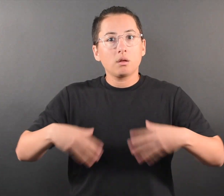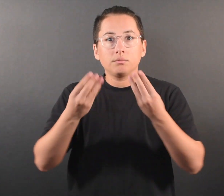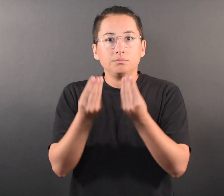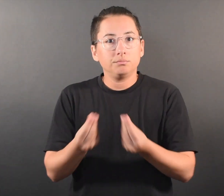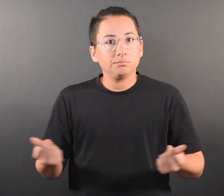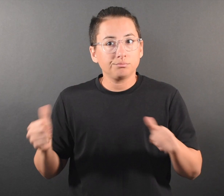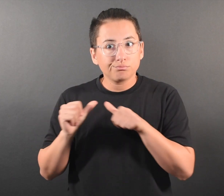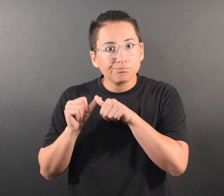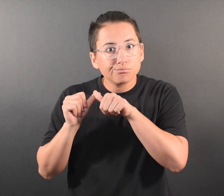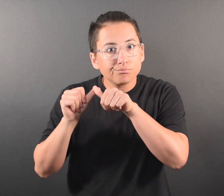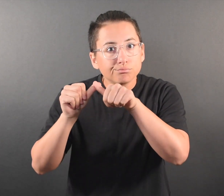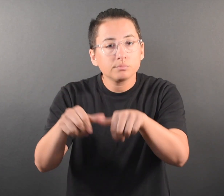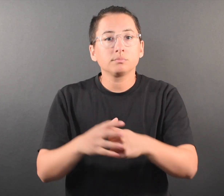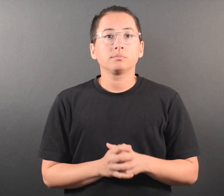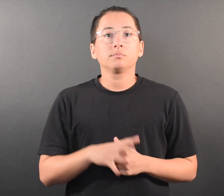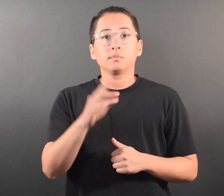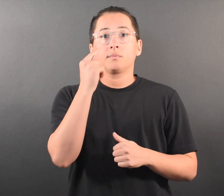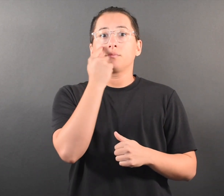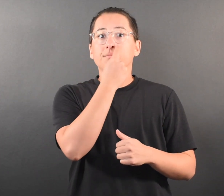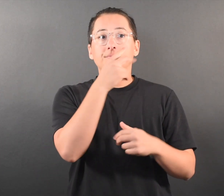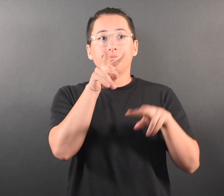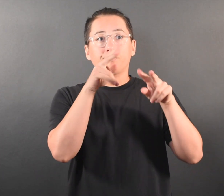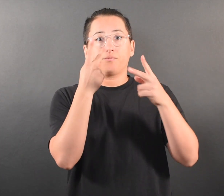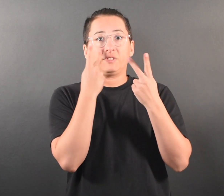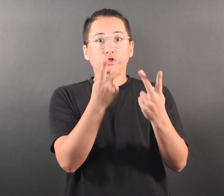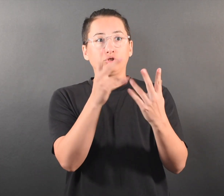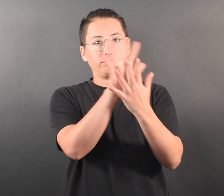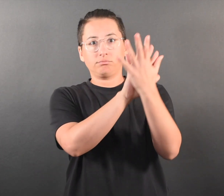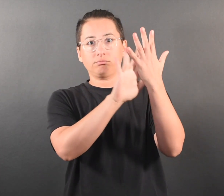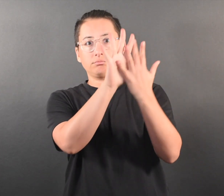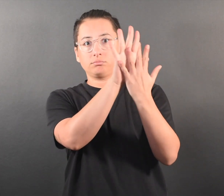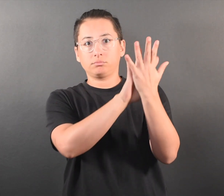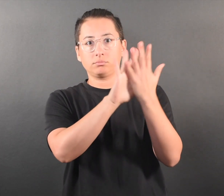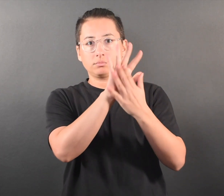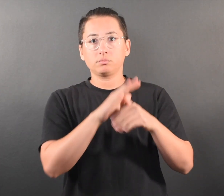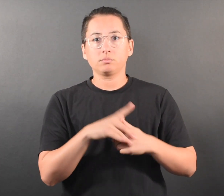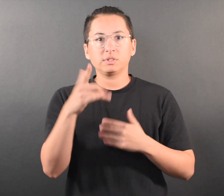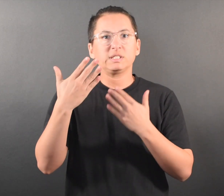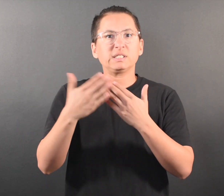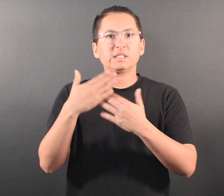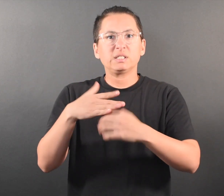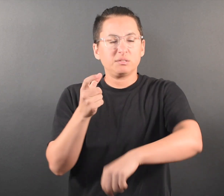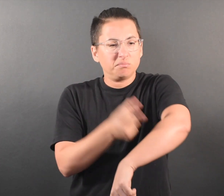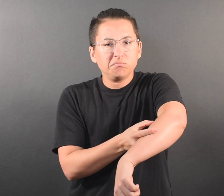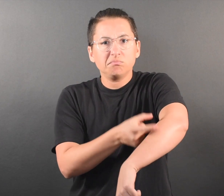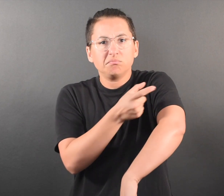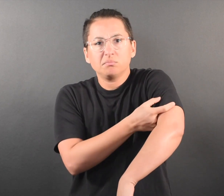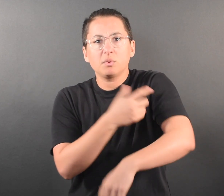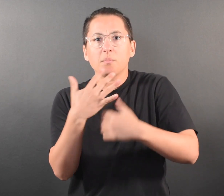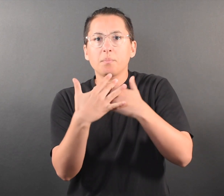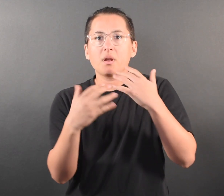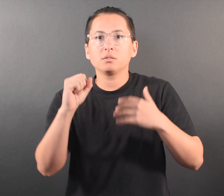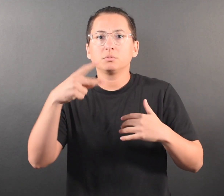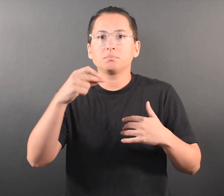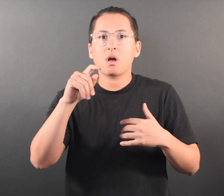• Blurred vision • Easy bruising or